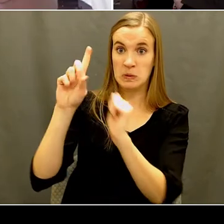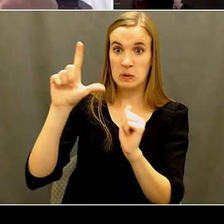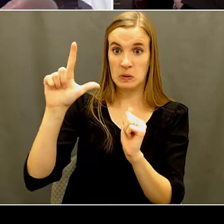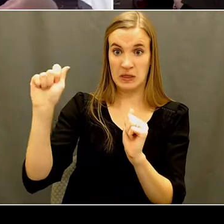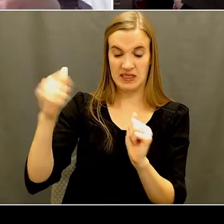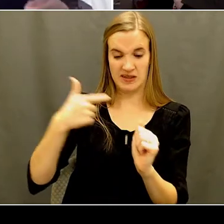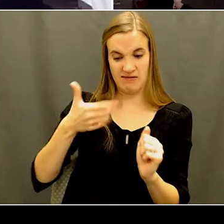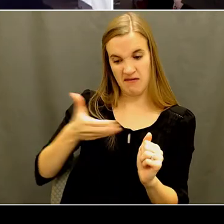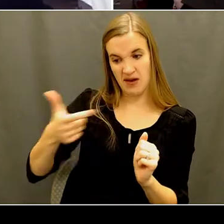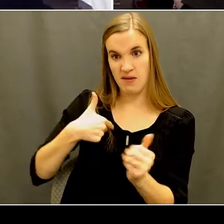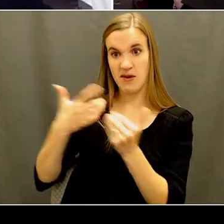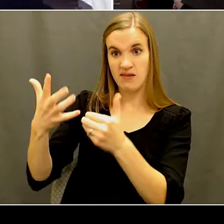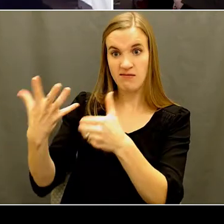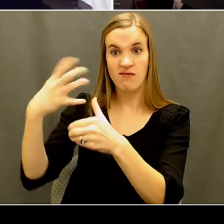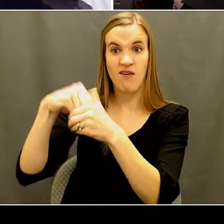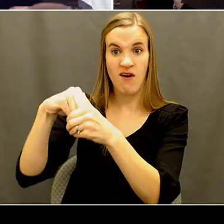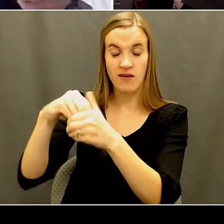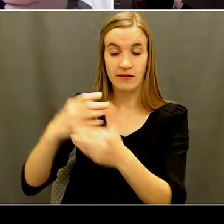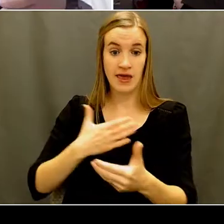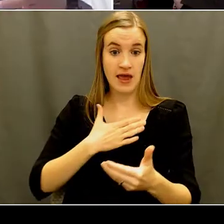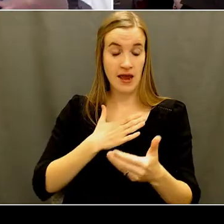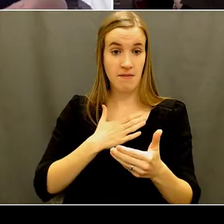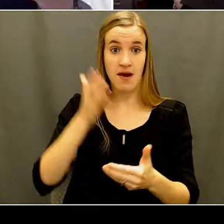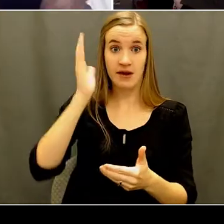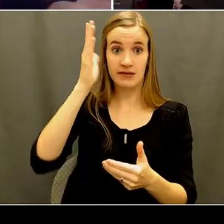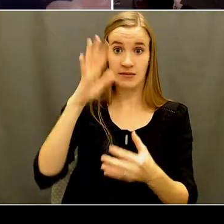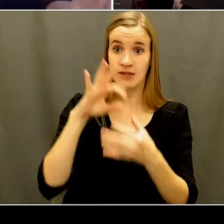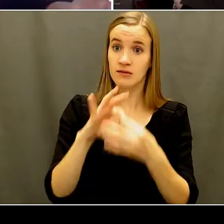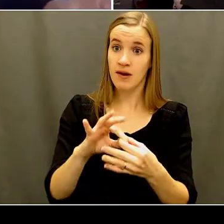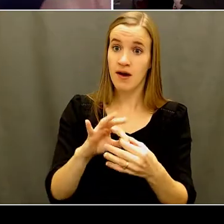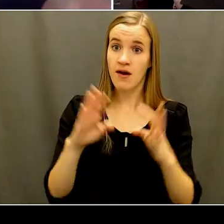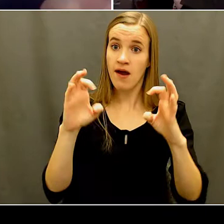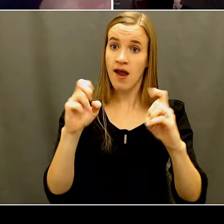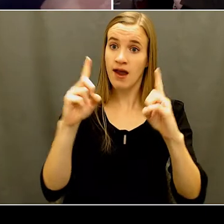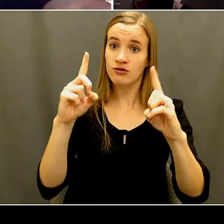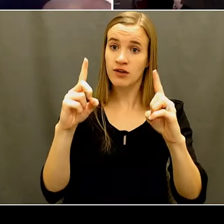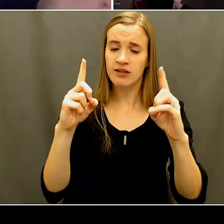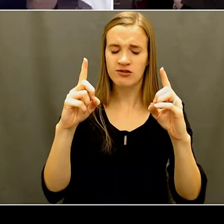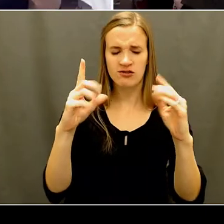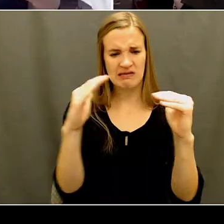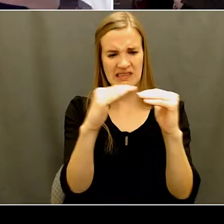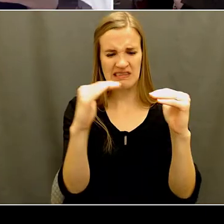in Louisiana. And I was becoming more radicalized around this topic because my